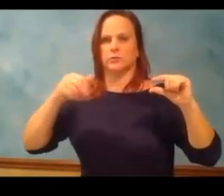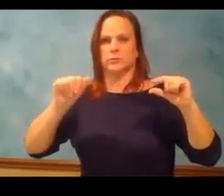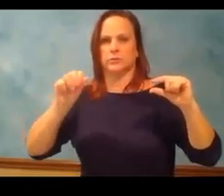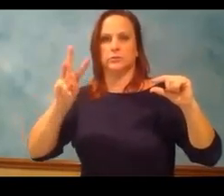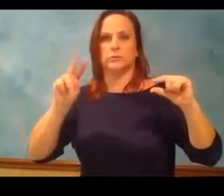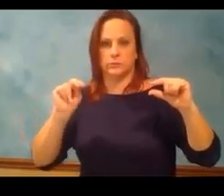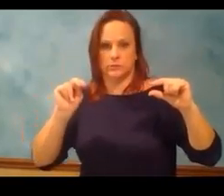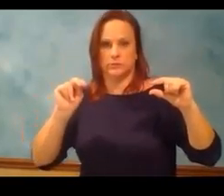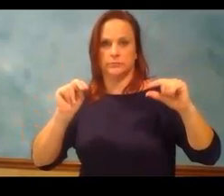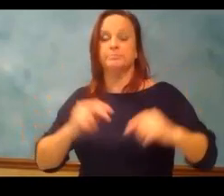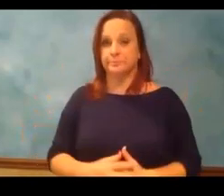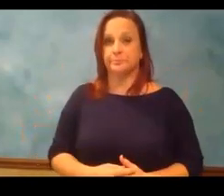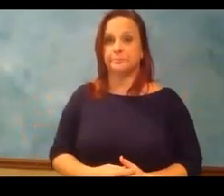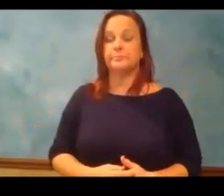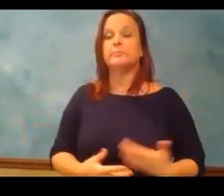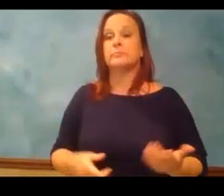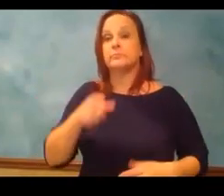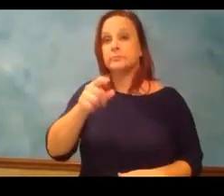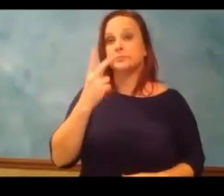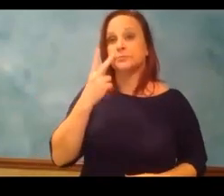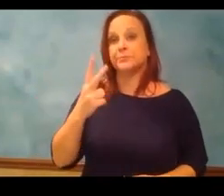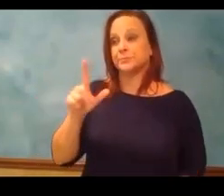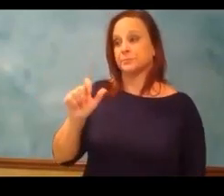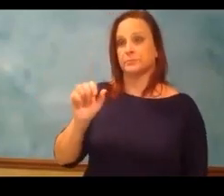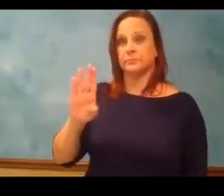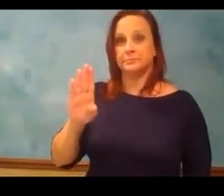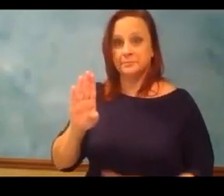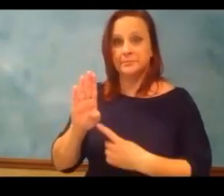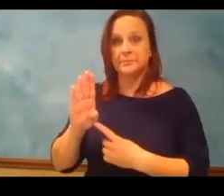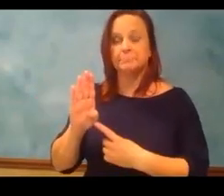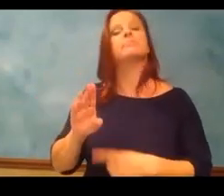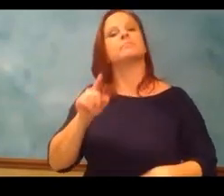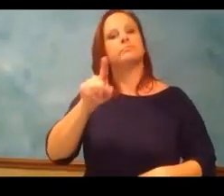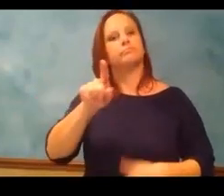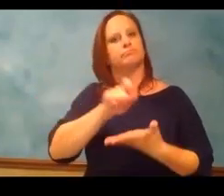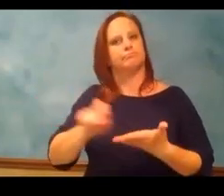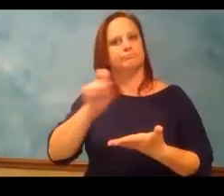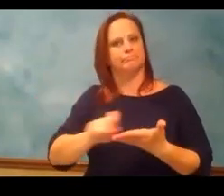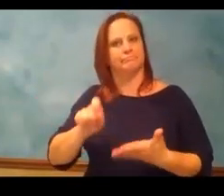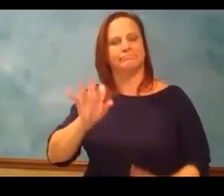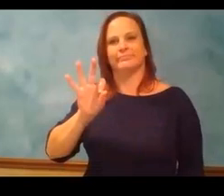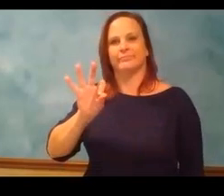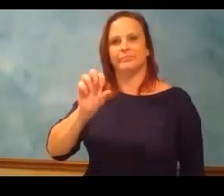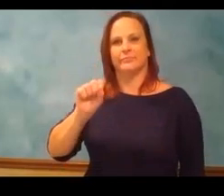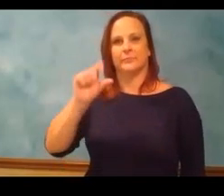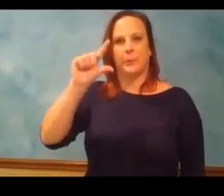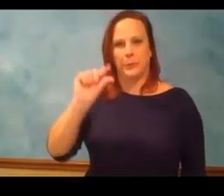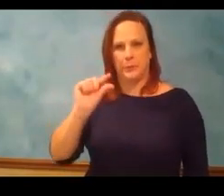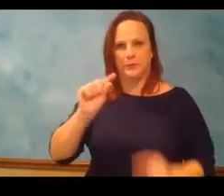and then my name in capital letters SHAWN (fs-SHAWN) If you see ("fs-LAB"), fingerspelled;